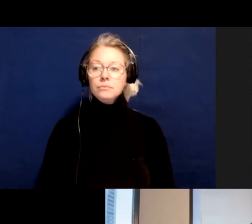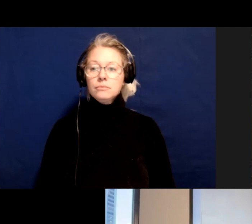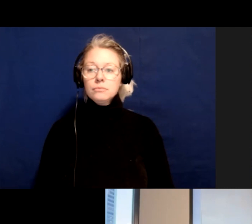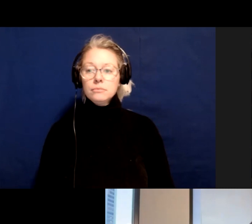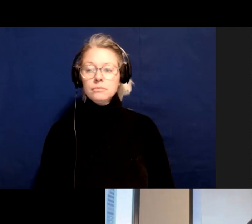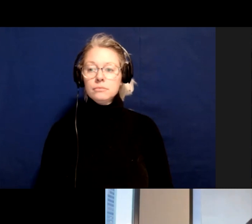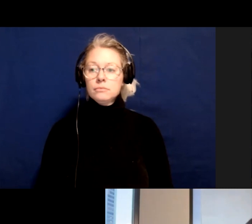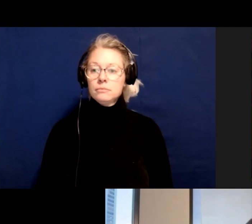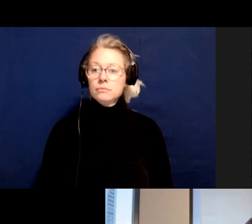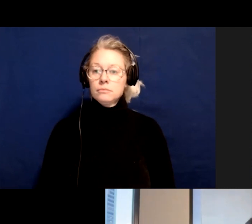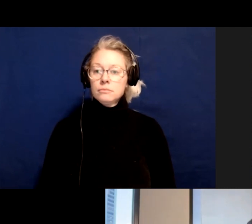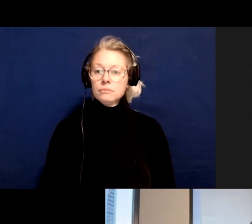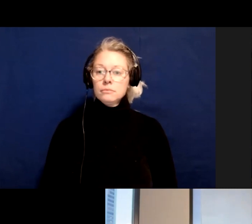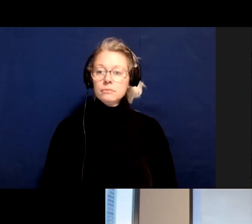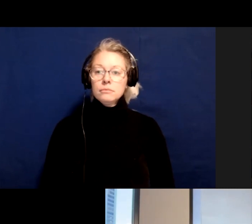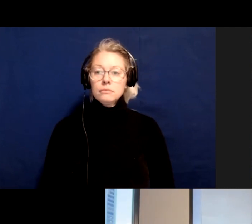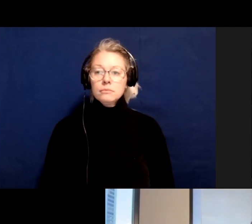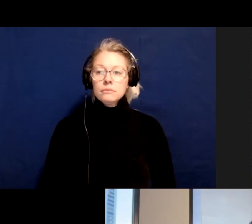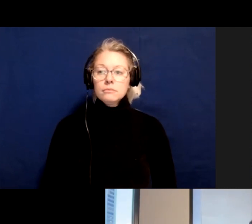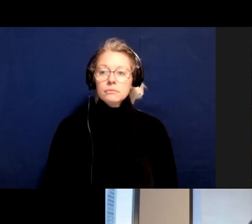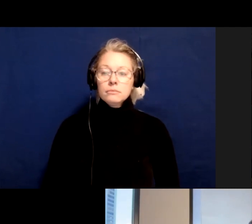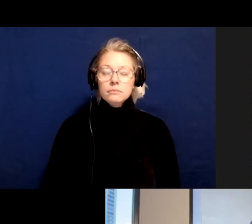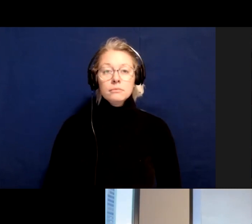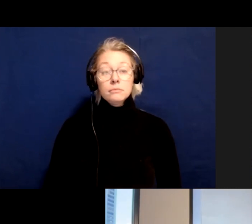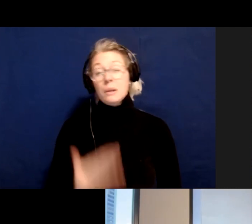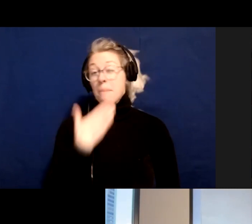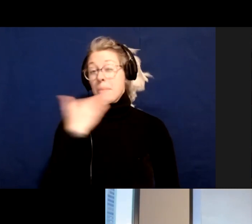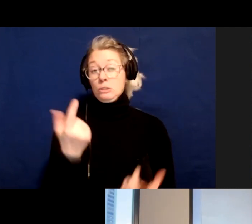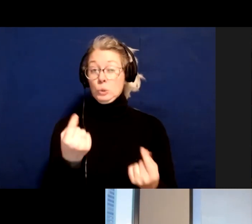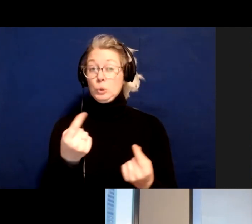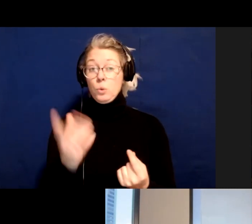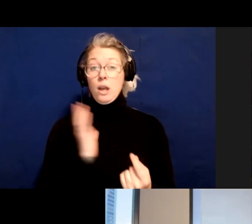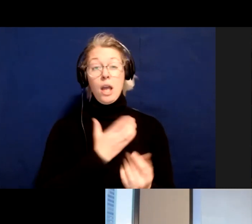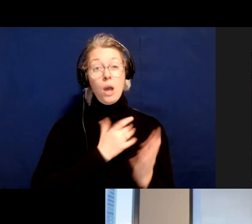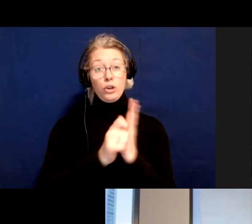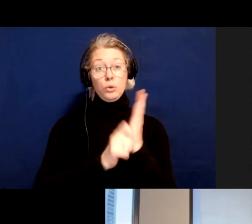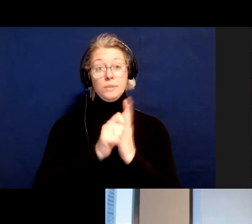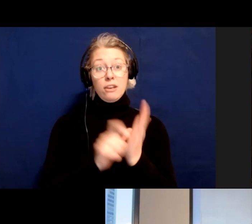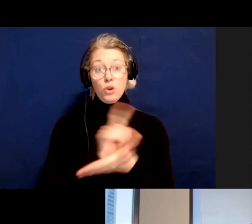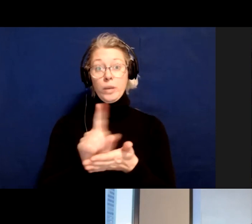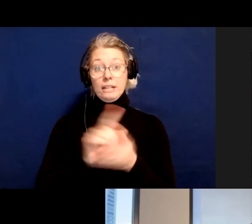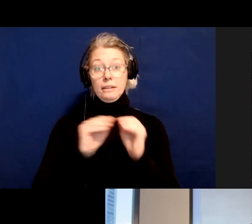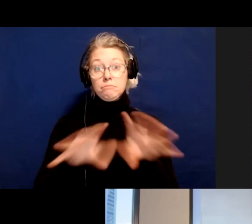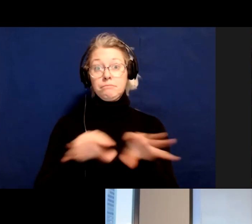is through subscribing to our weekly newsletter. And you can., there's a link that you can